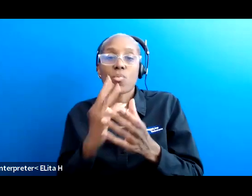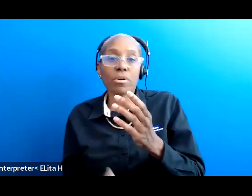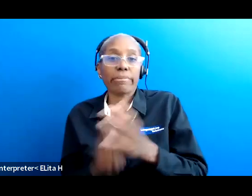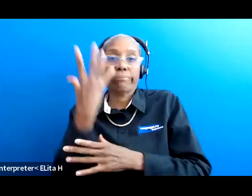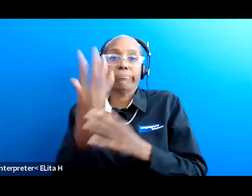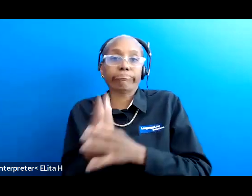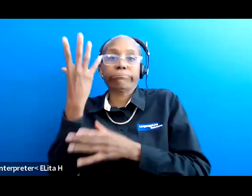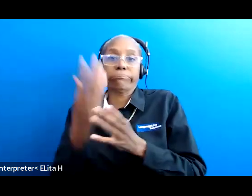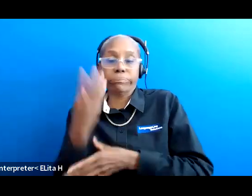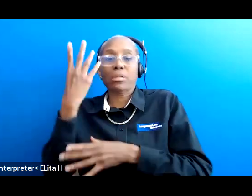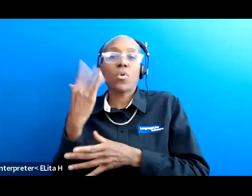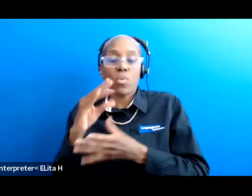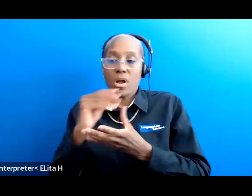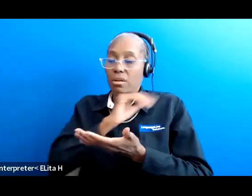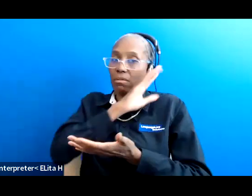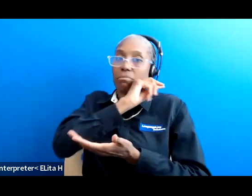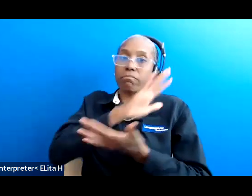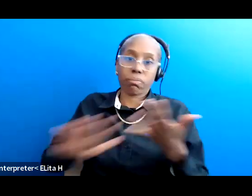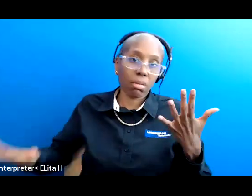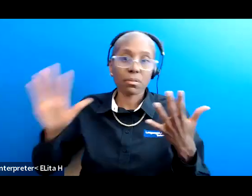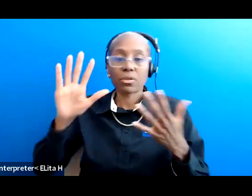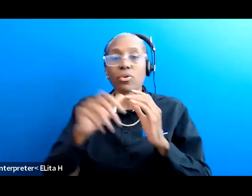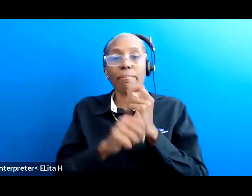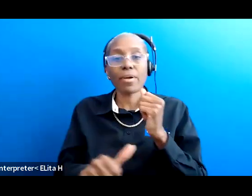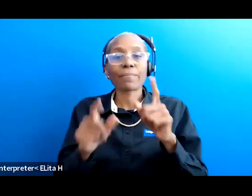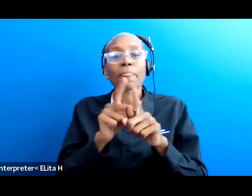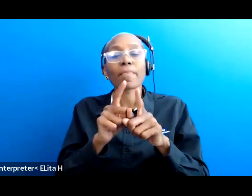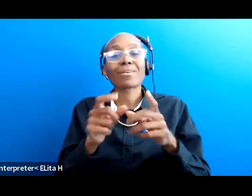that flushes out the bowel, but it also stretches out the bowel